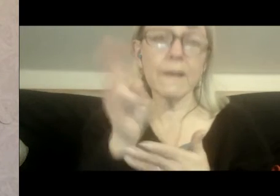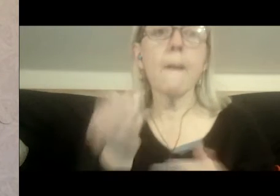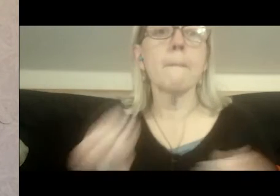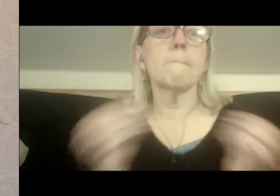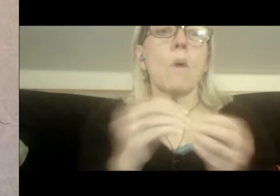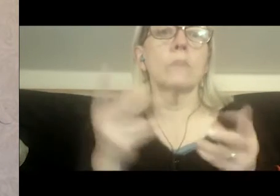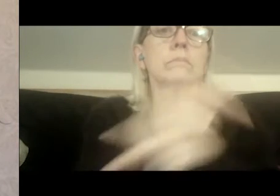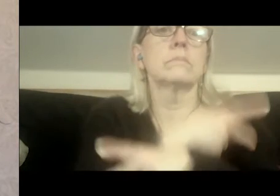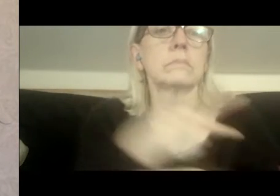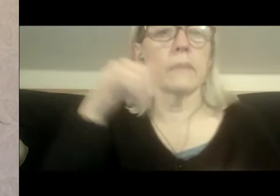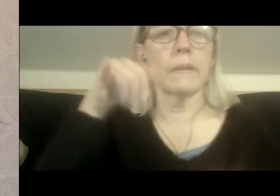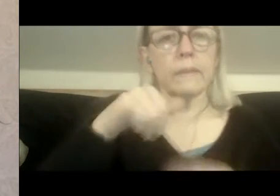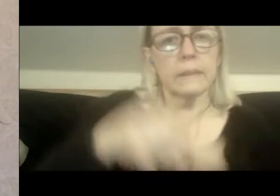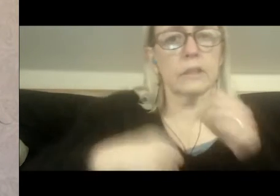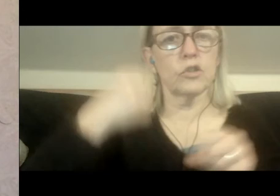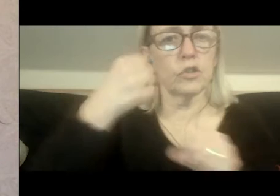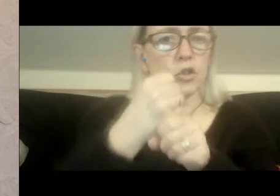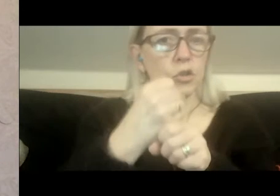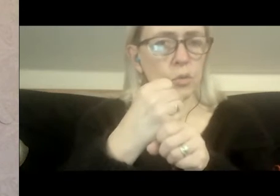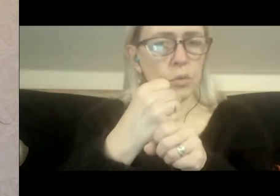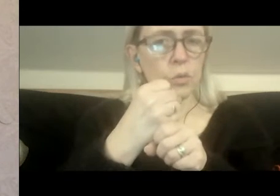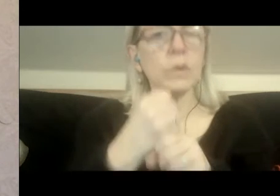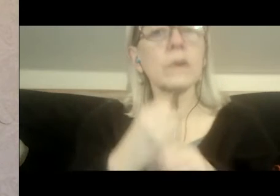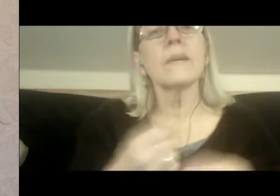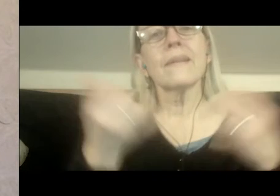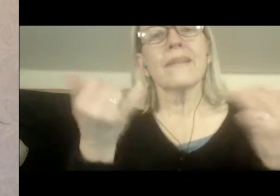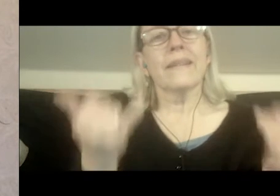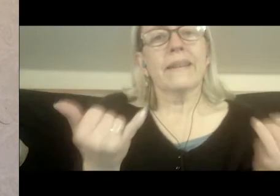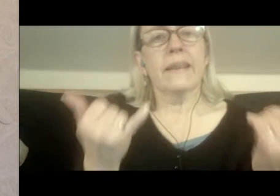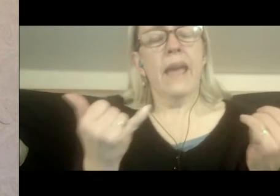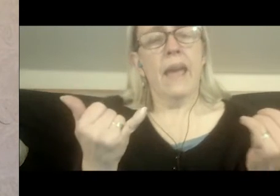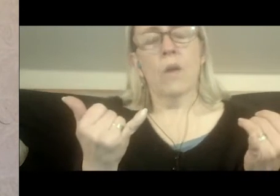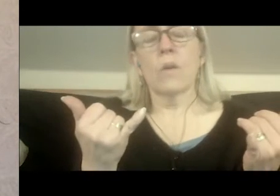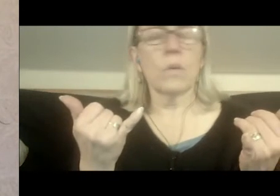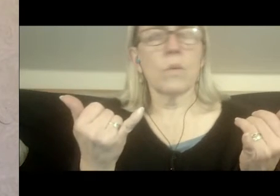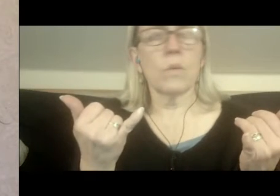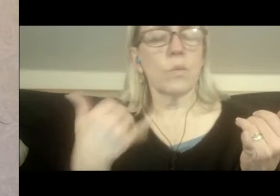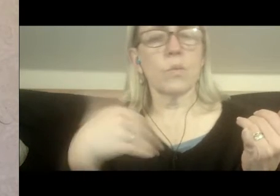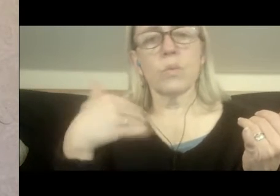overdue reckoning that we're having as a community in a nation with systemic racism.